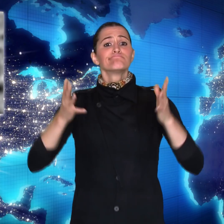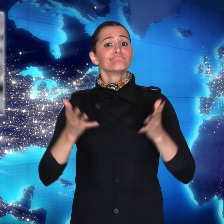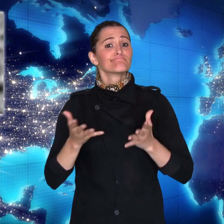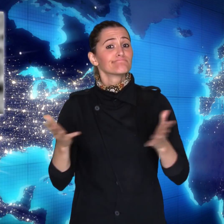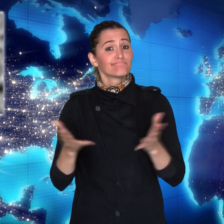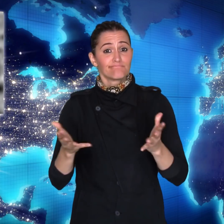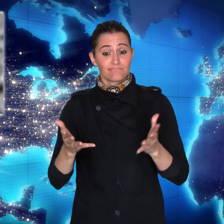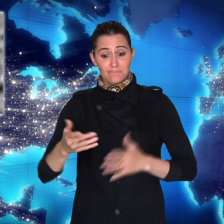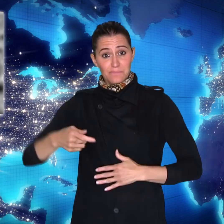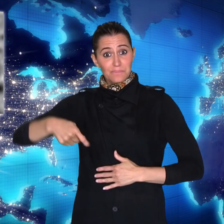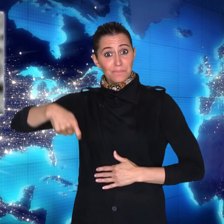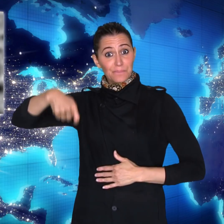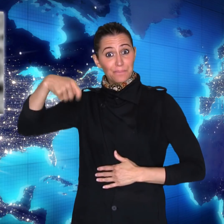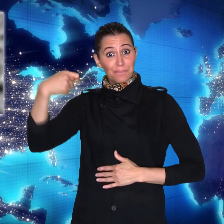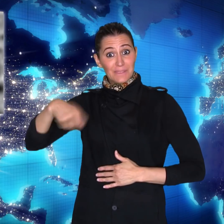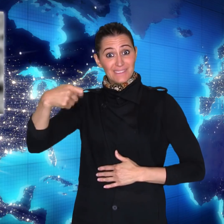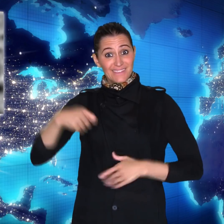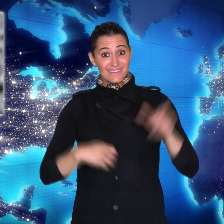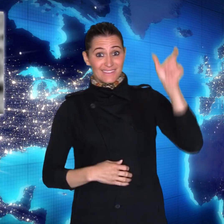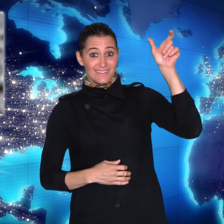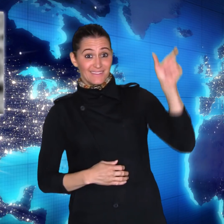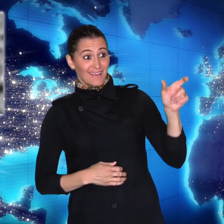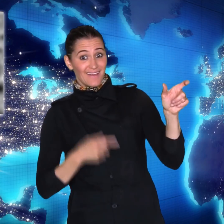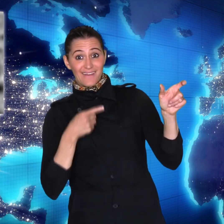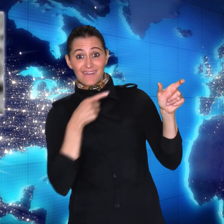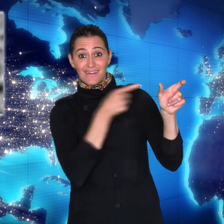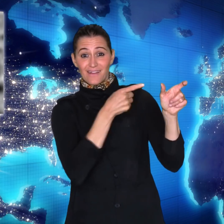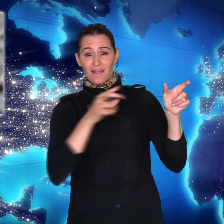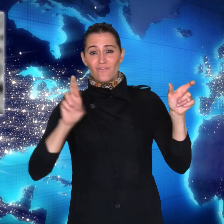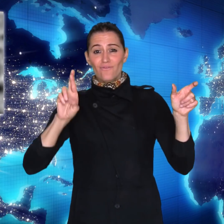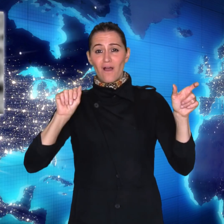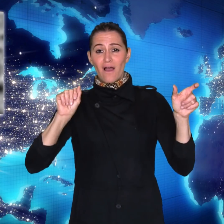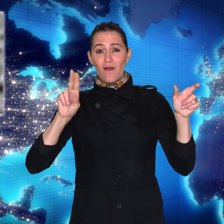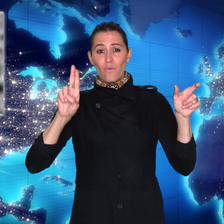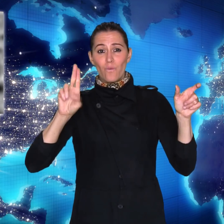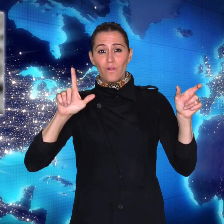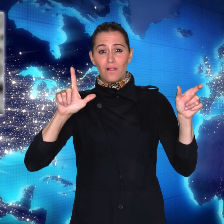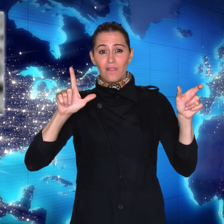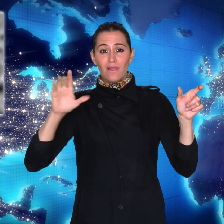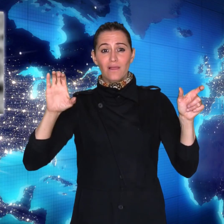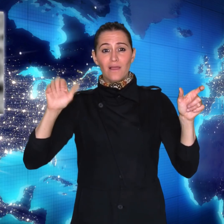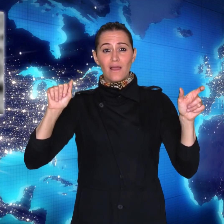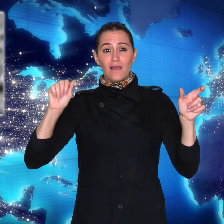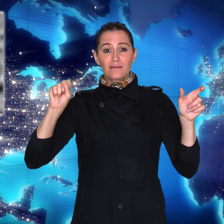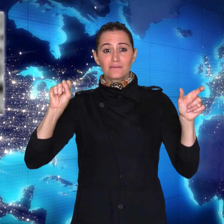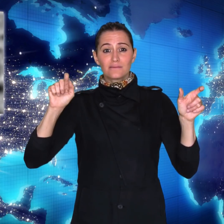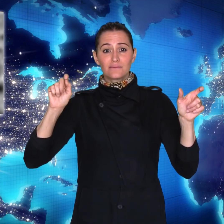reported that the president, Raul